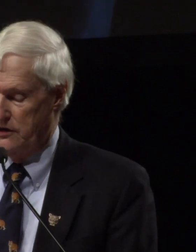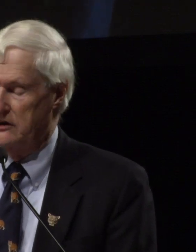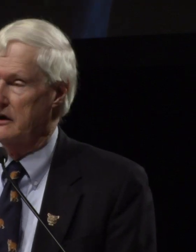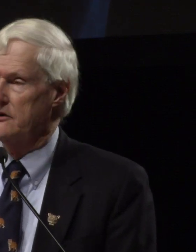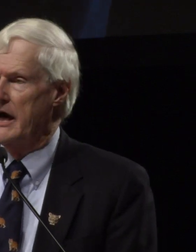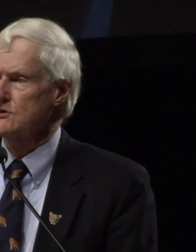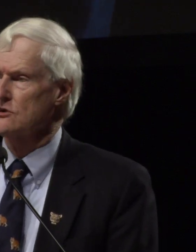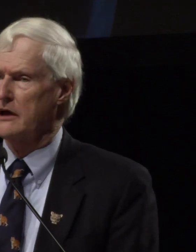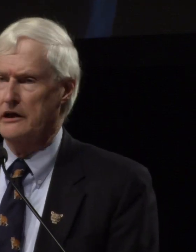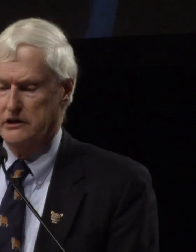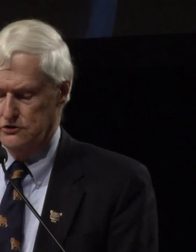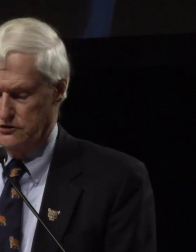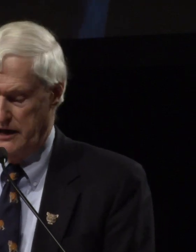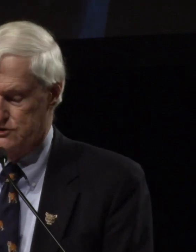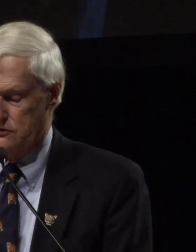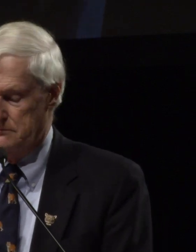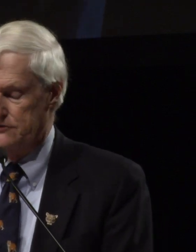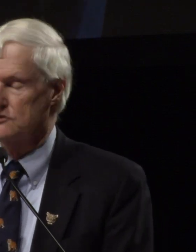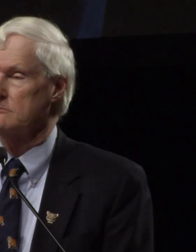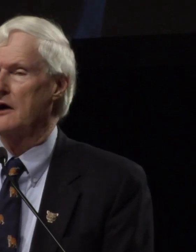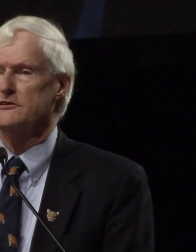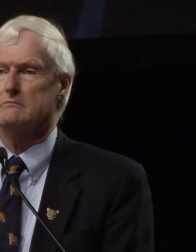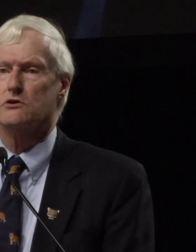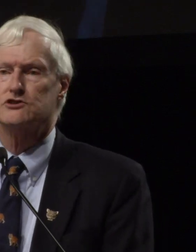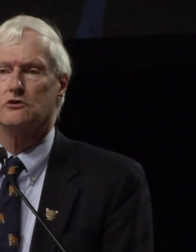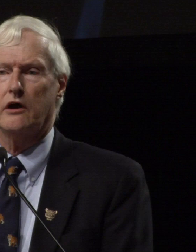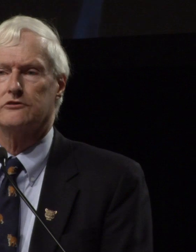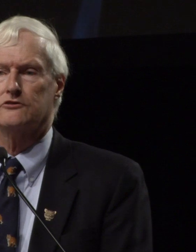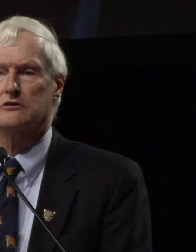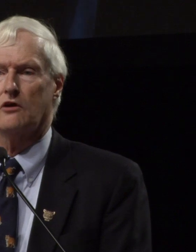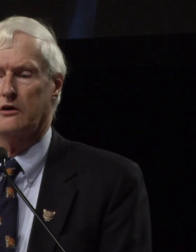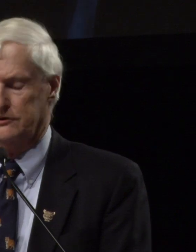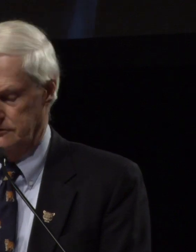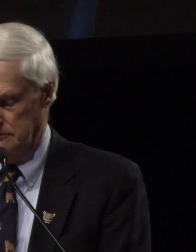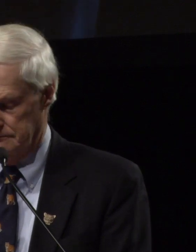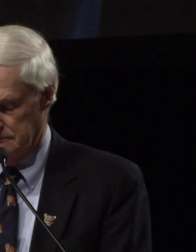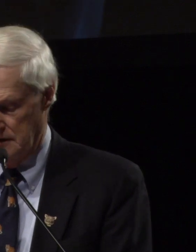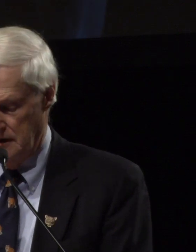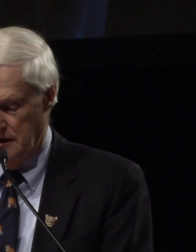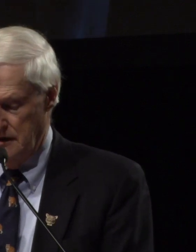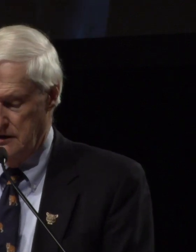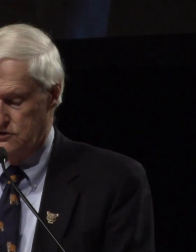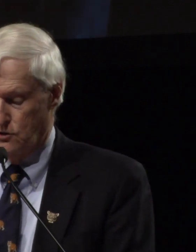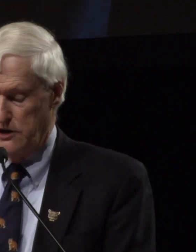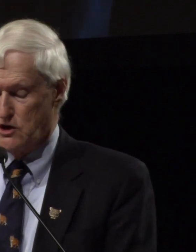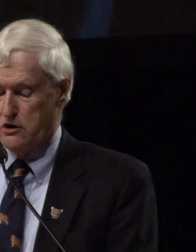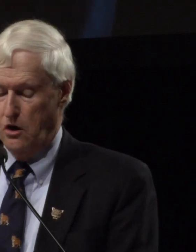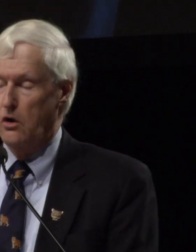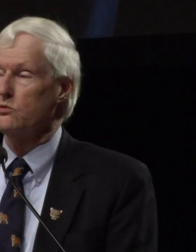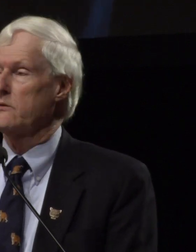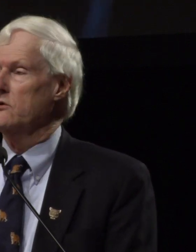A NATIONAL AND INTERNATIONAL MESSAGE ABOUT THE EMERGING GREATNESS OF RIT. TO REACH OUR GOAL, WE WILL NEED